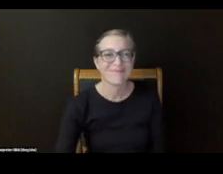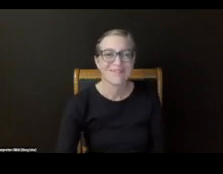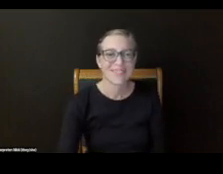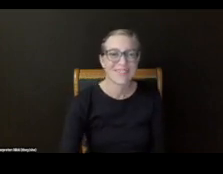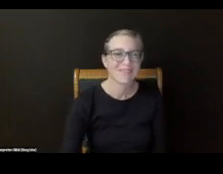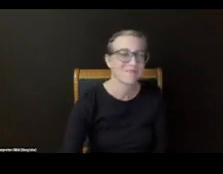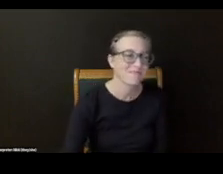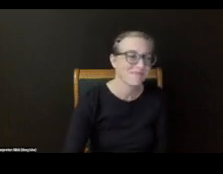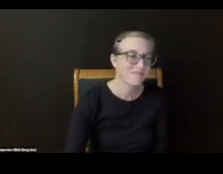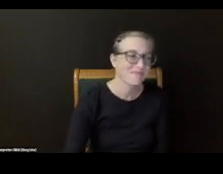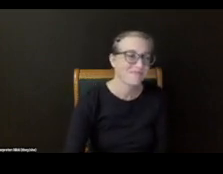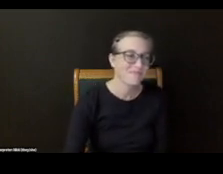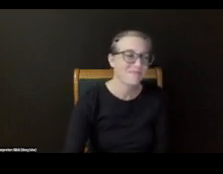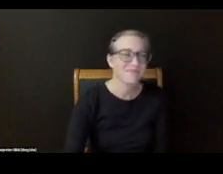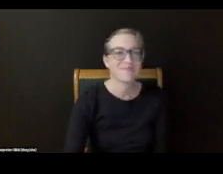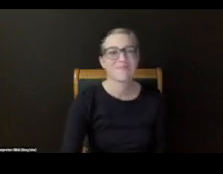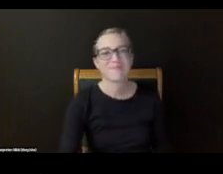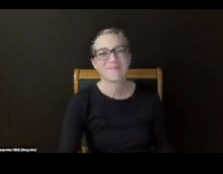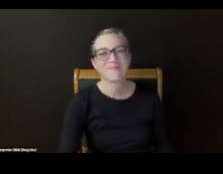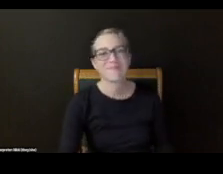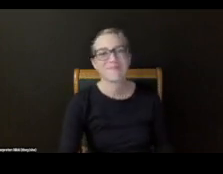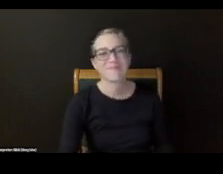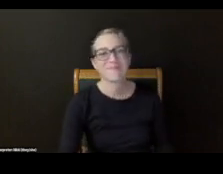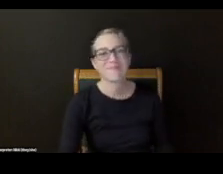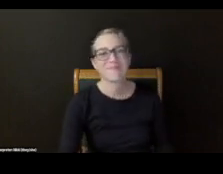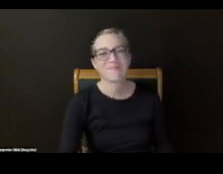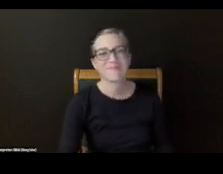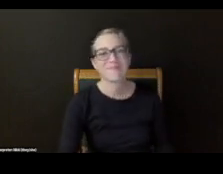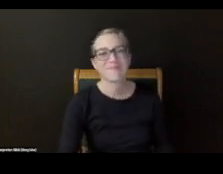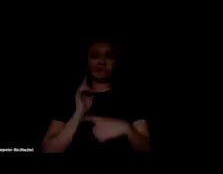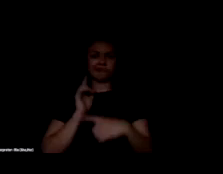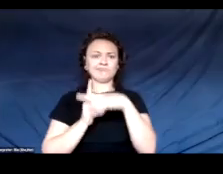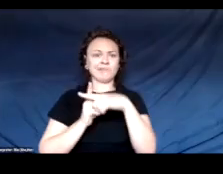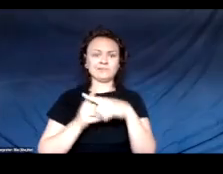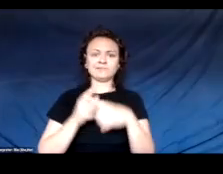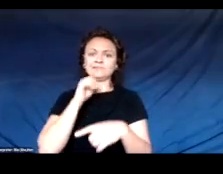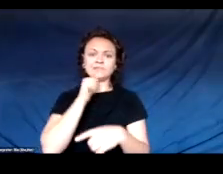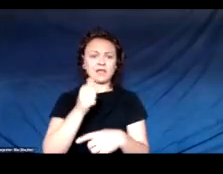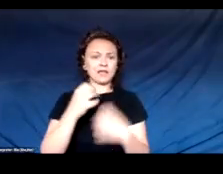That's my take on the whole thing.